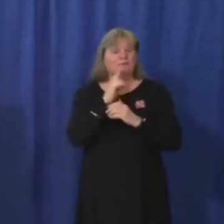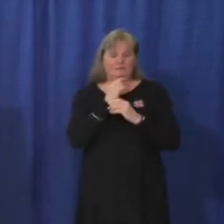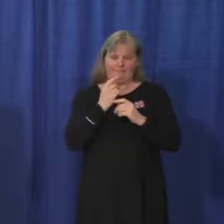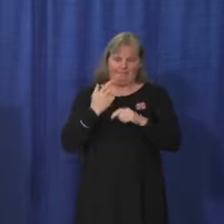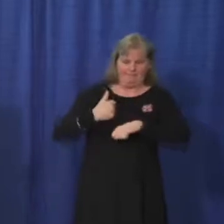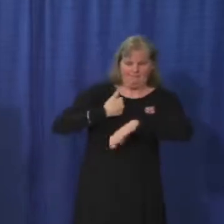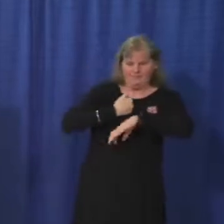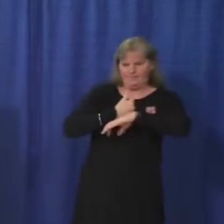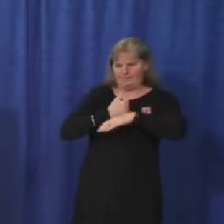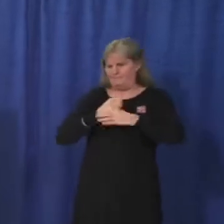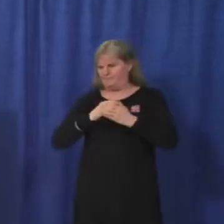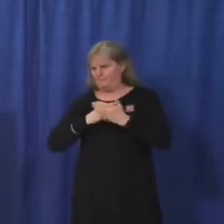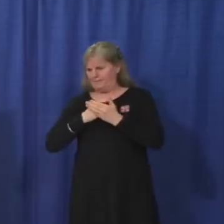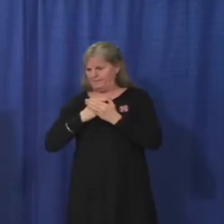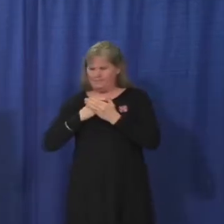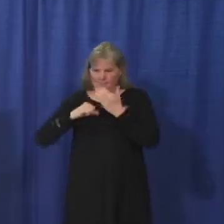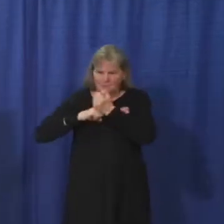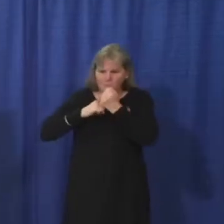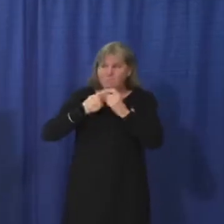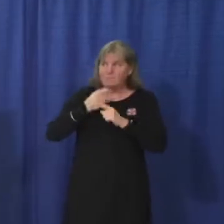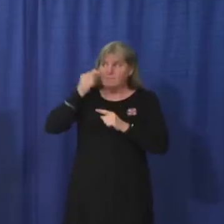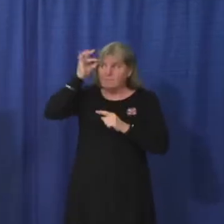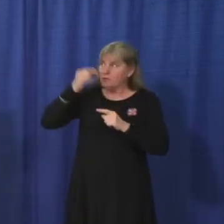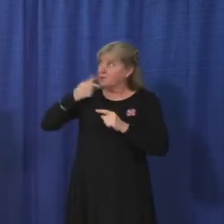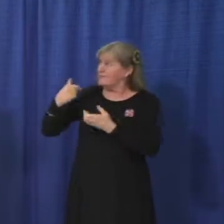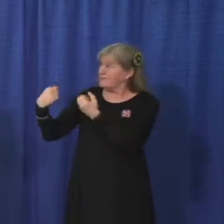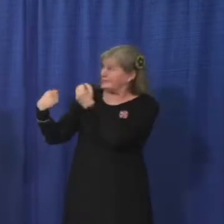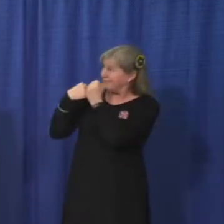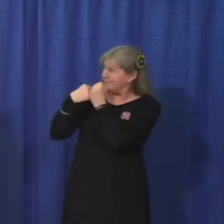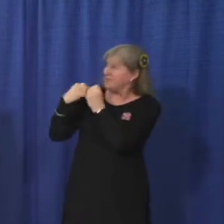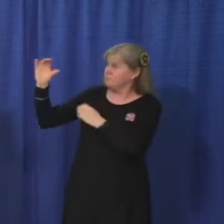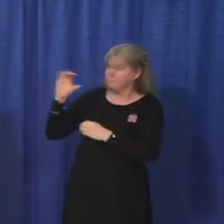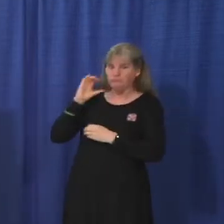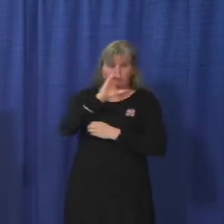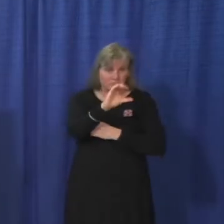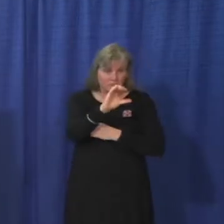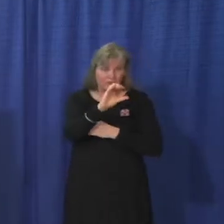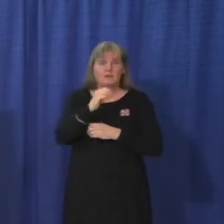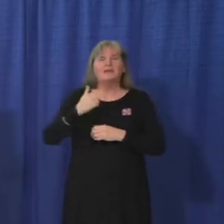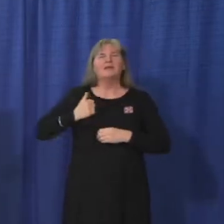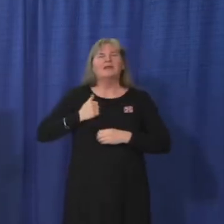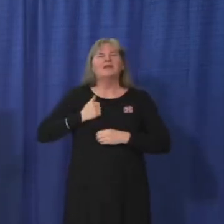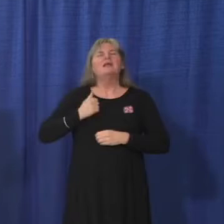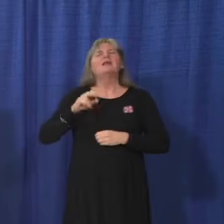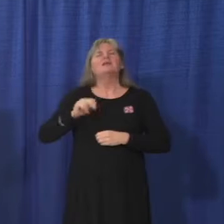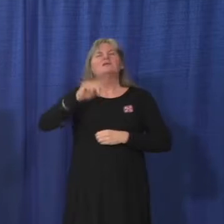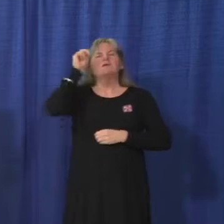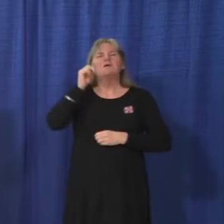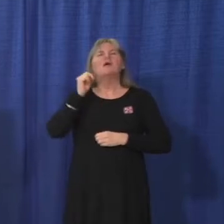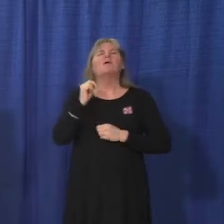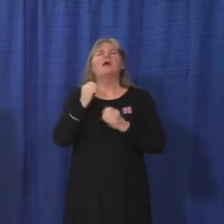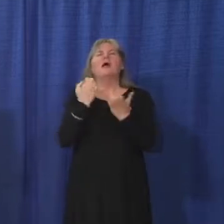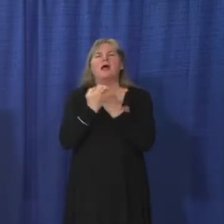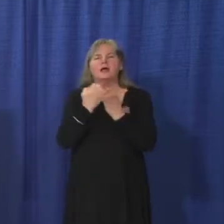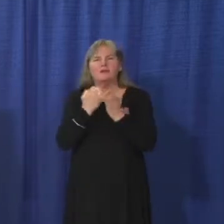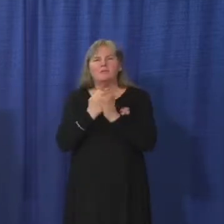continue to work closely with the Canadian at Northern economic development agency to ensure businesses have flexible